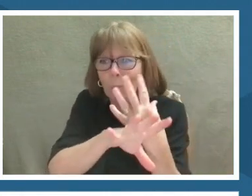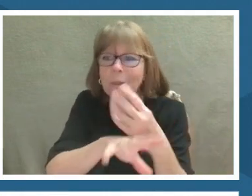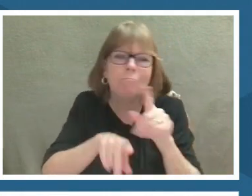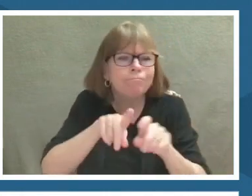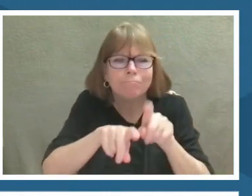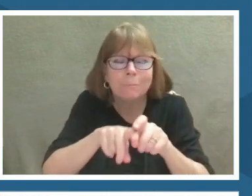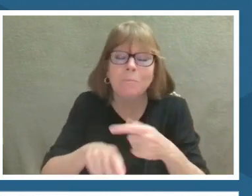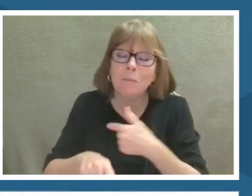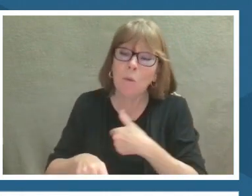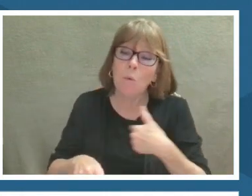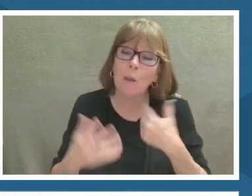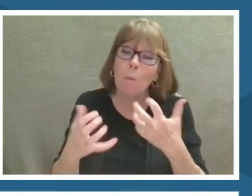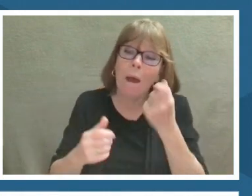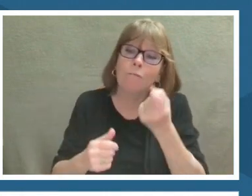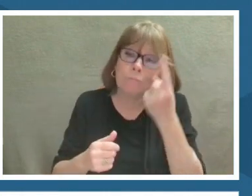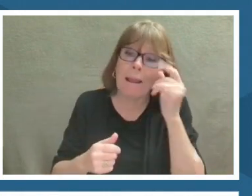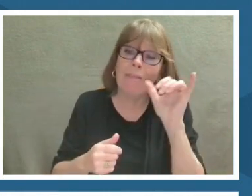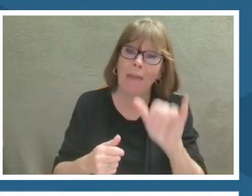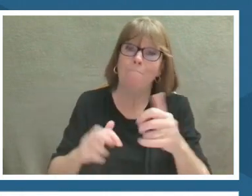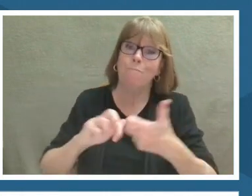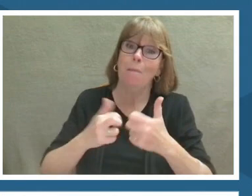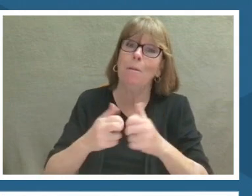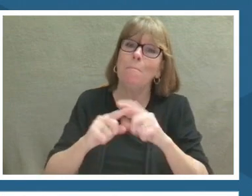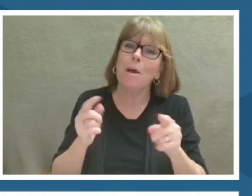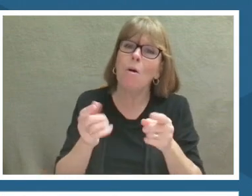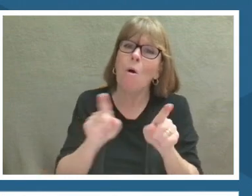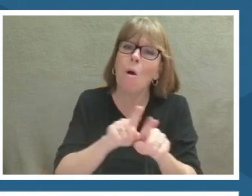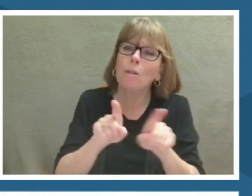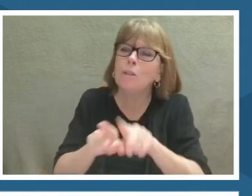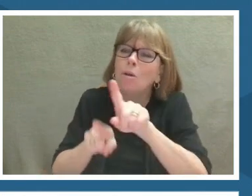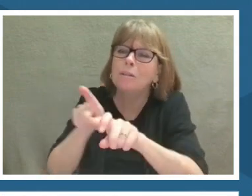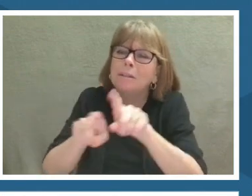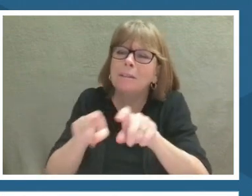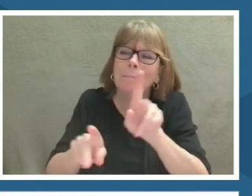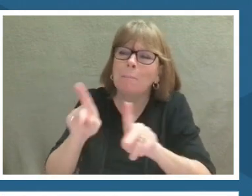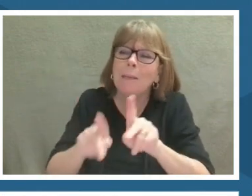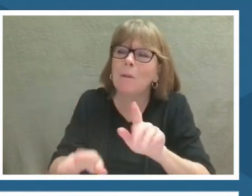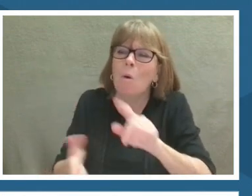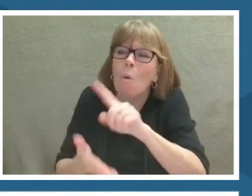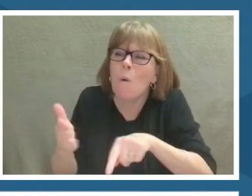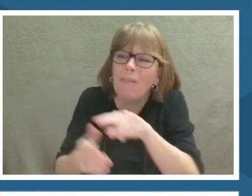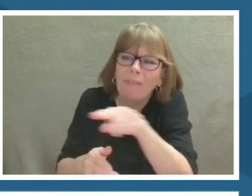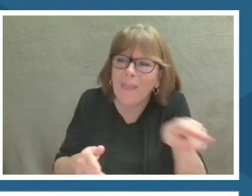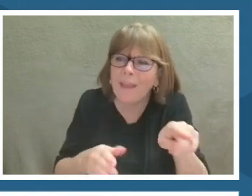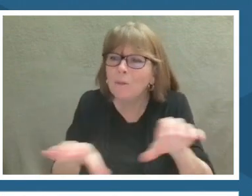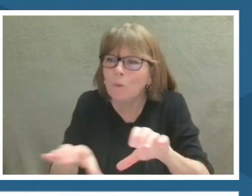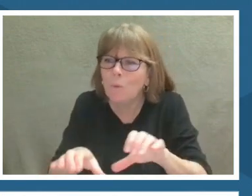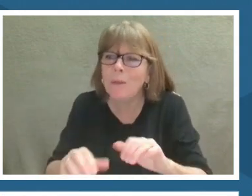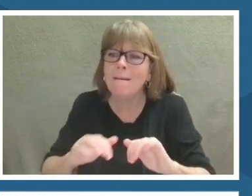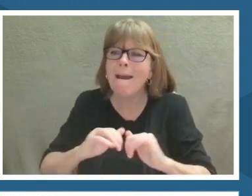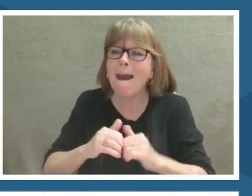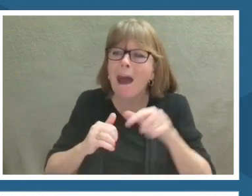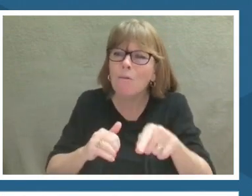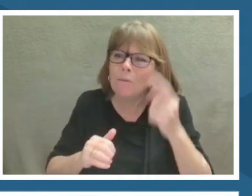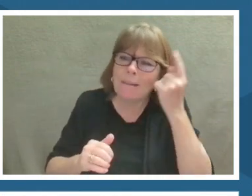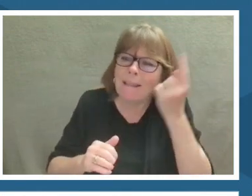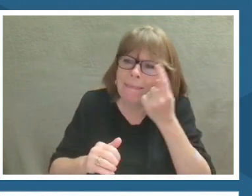learn from people about this issue and what they're doing and how they think about it